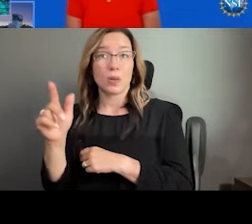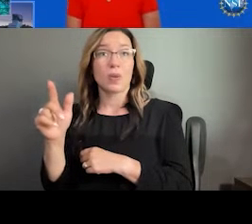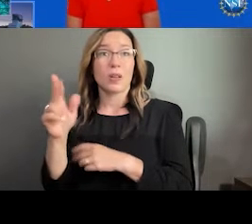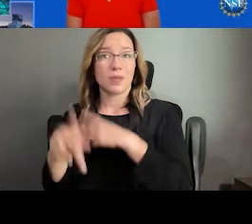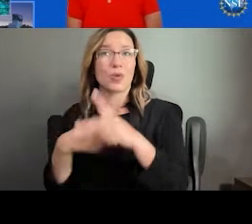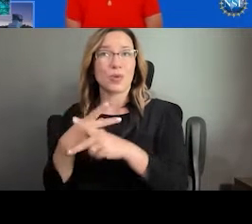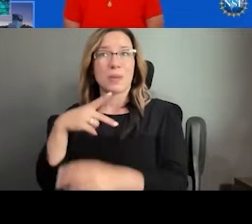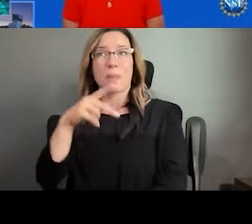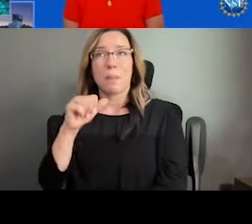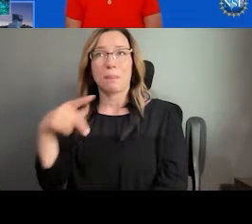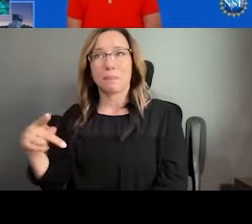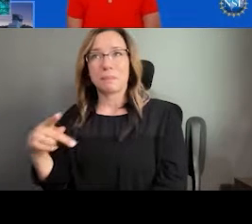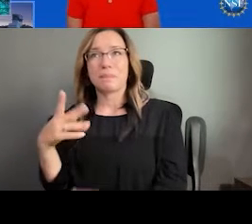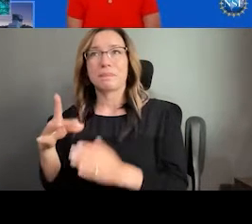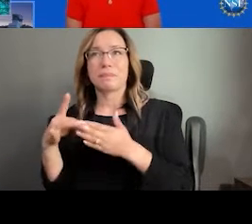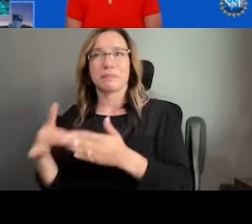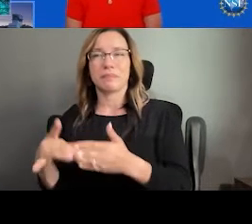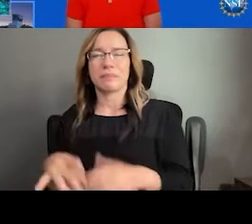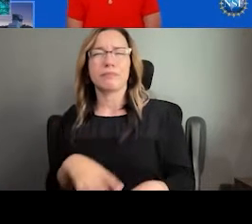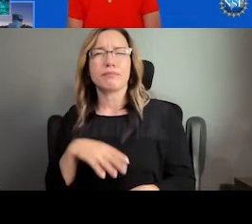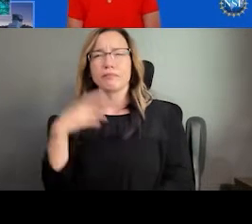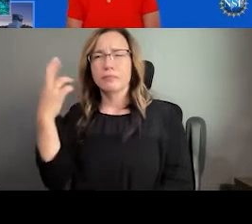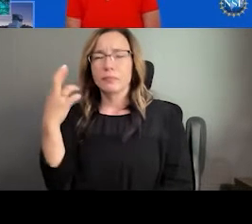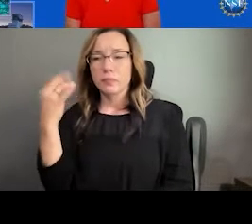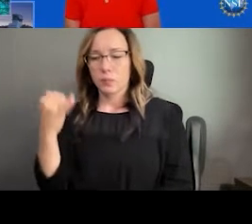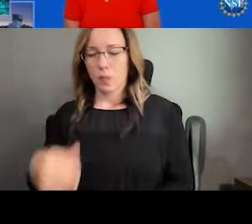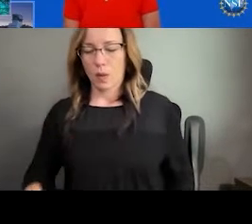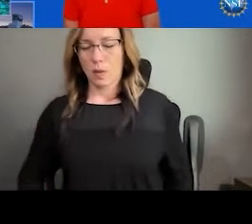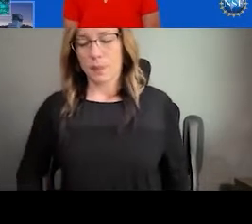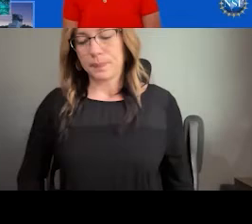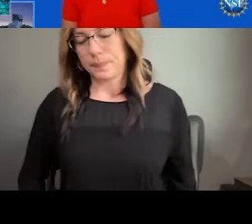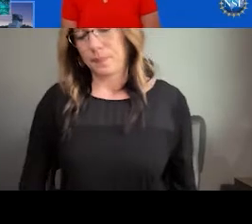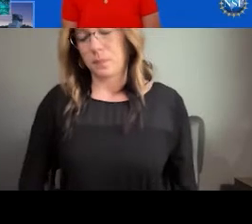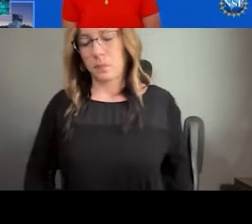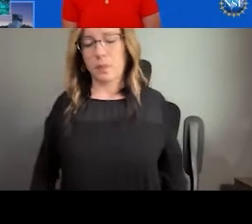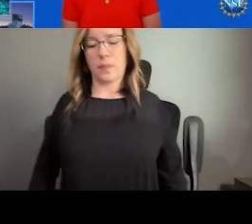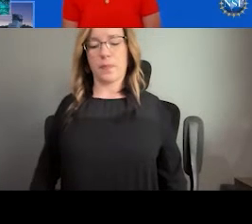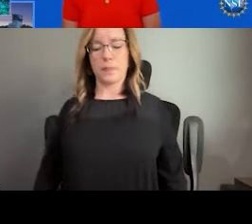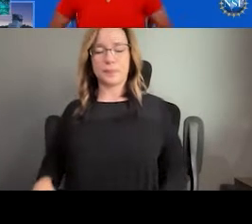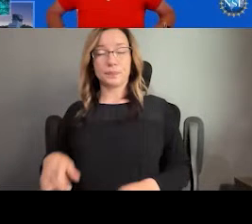The reason that it changed is that state and local governments is